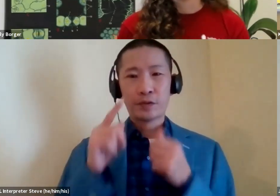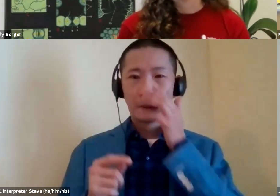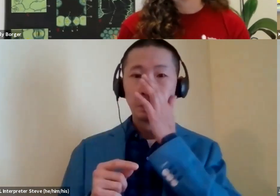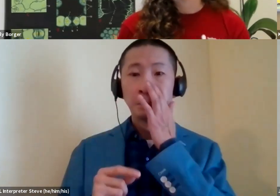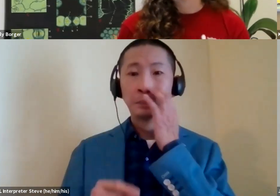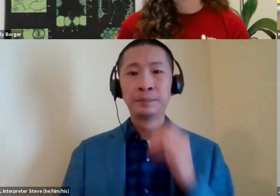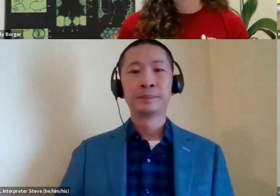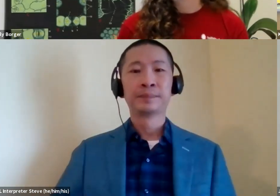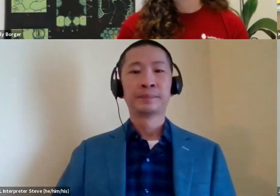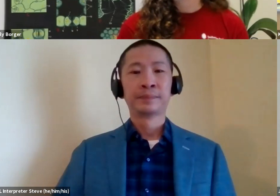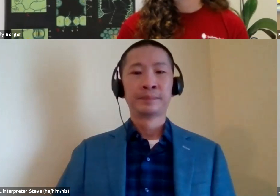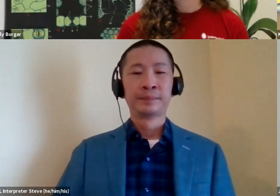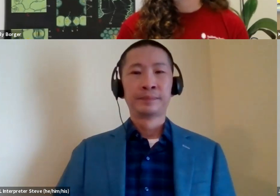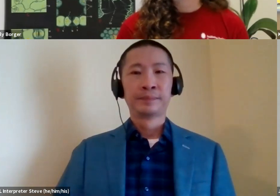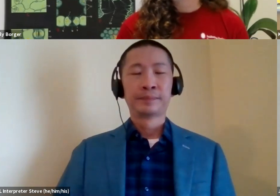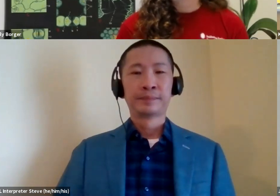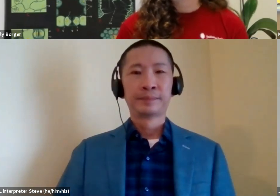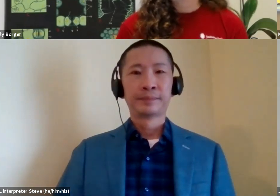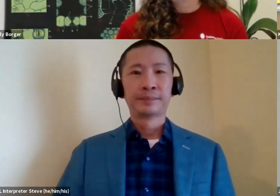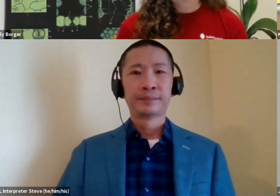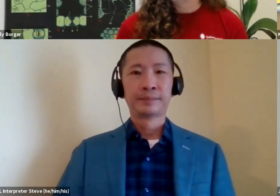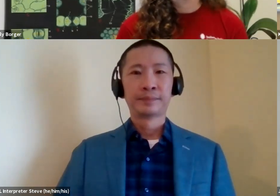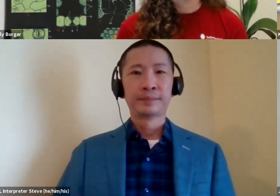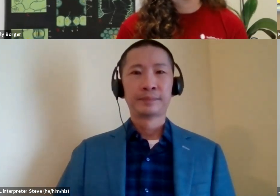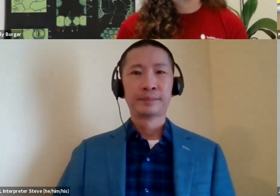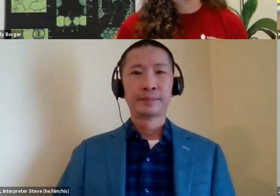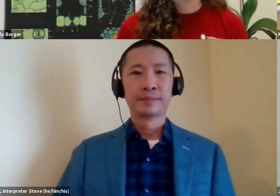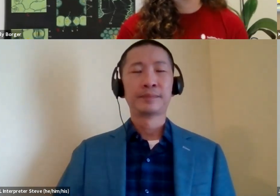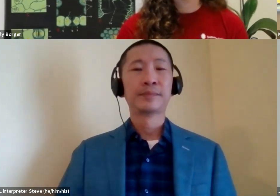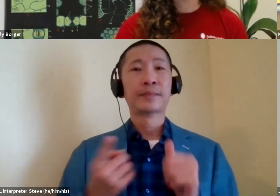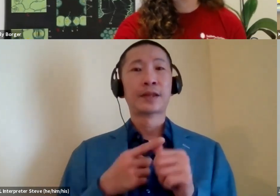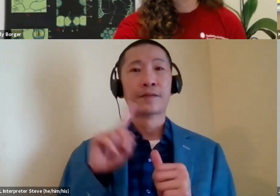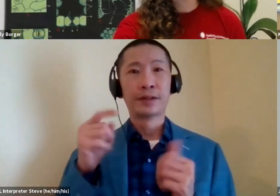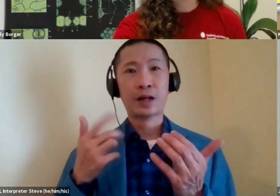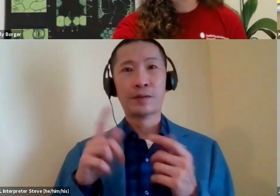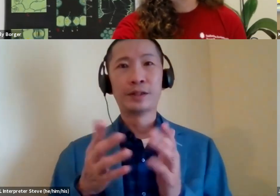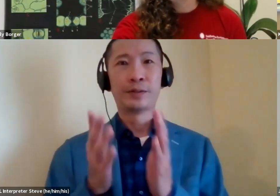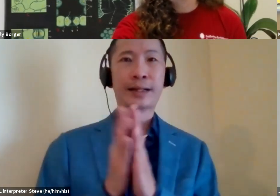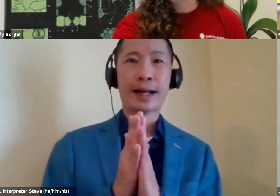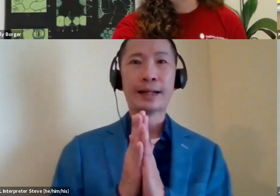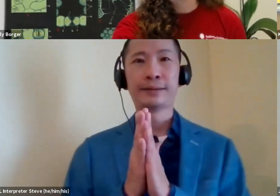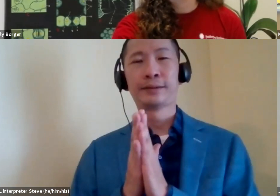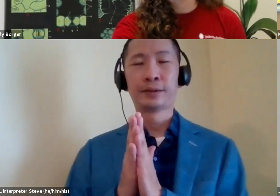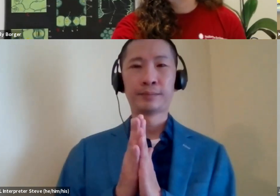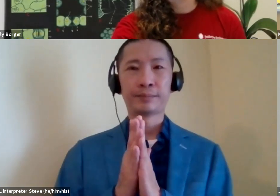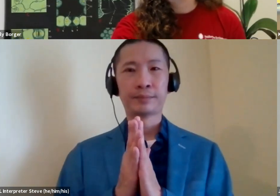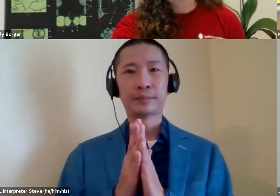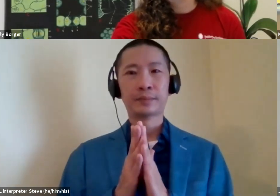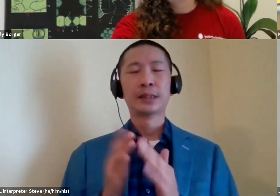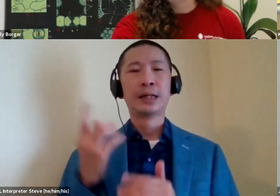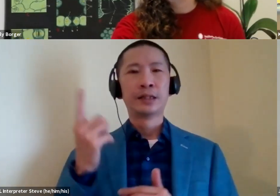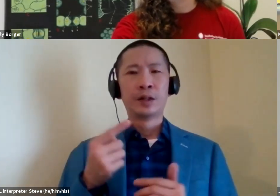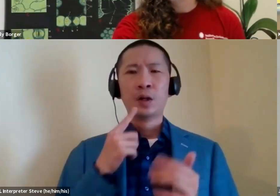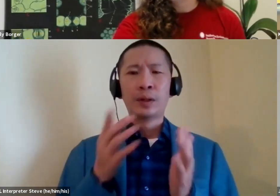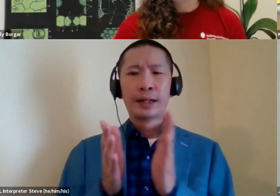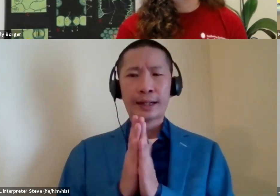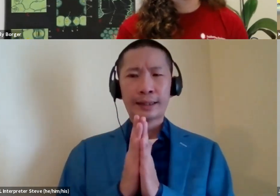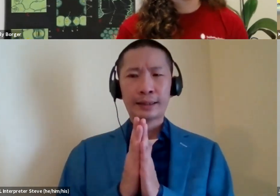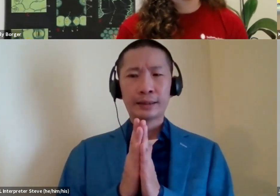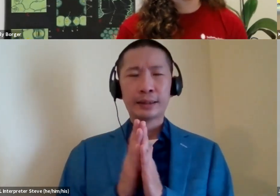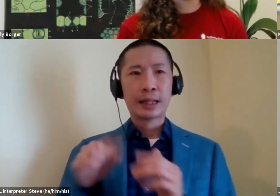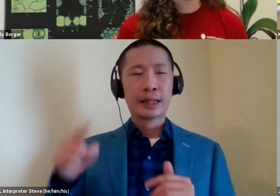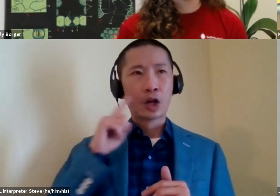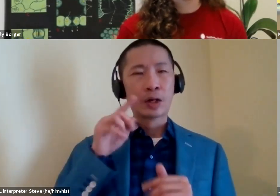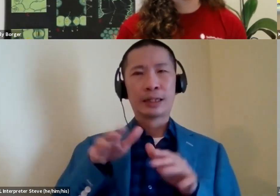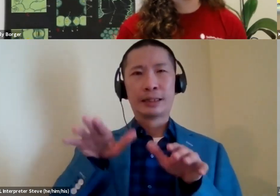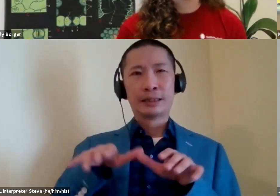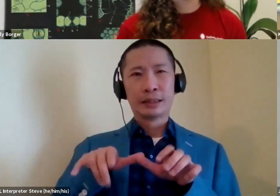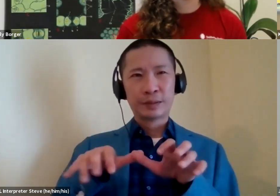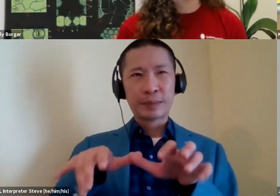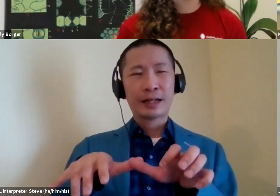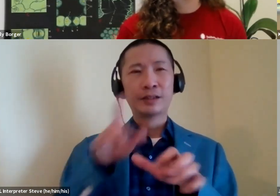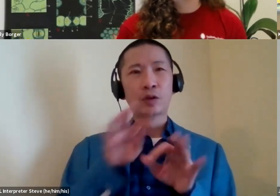Johanna (she/her) - AACPL: Um let's see, I think the first one that I want to ask you guys is somebody asked they heard the spiders are really important for the environment is that true.